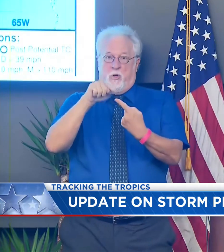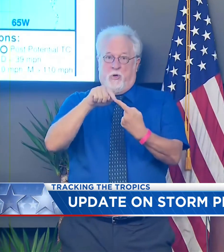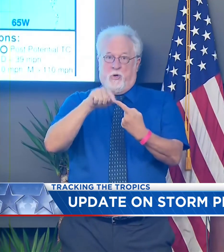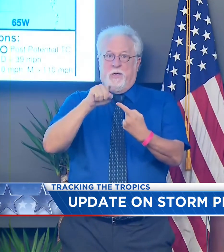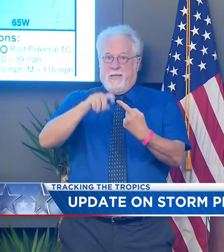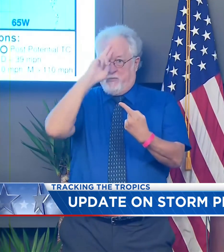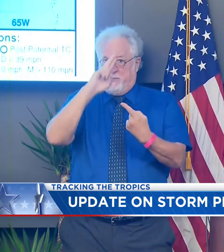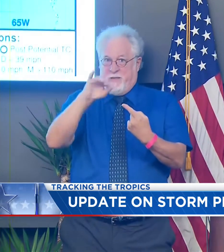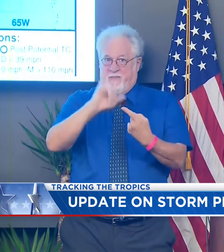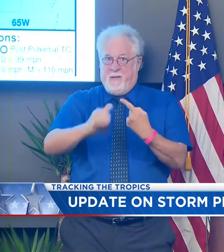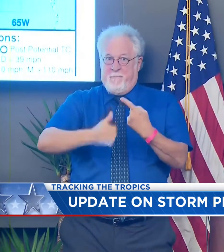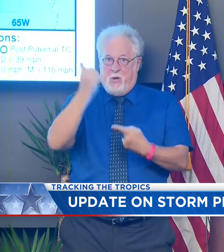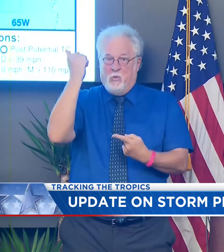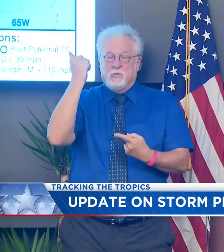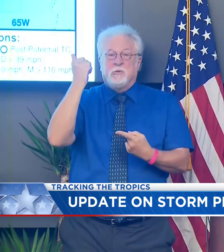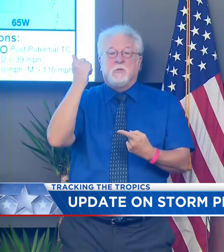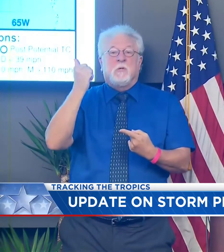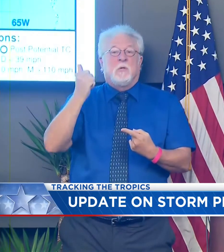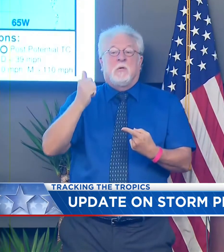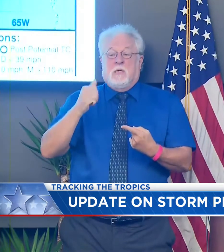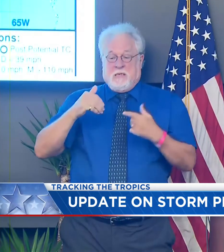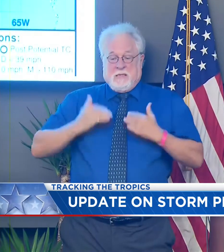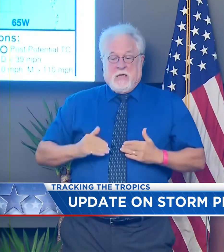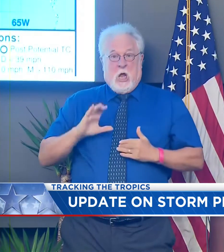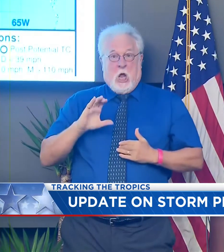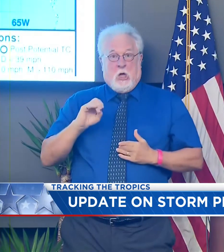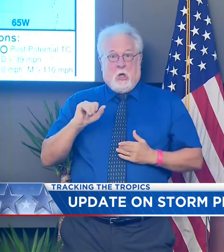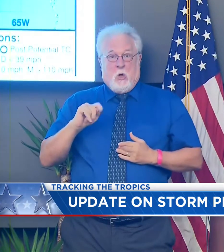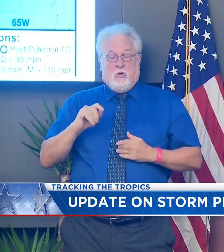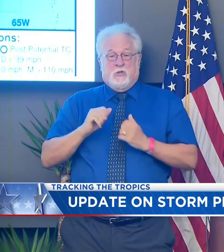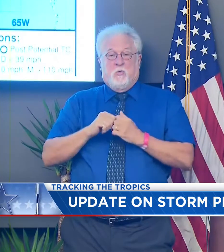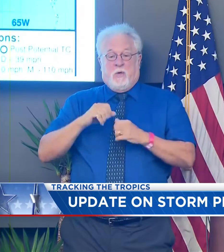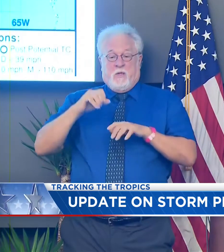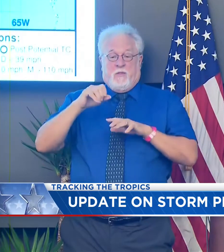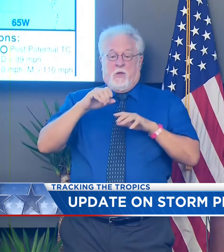SO THERE ARE SIGNIFICANT IMPACTS FROM THESE STORMS THAT GO BEYOND THE WIND. AND I THINK WATER IS THE ONE